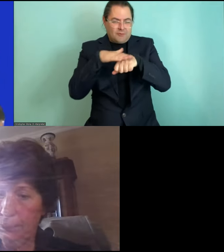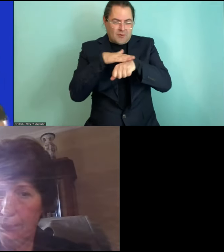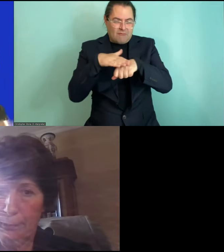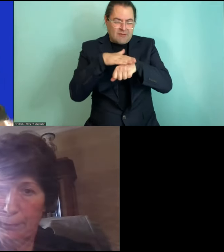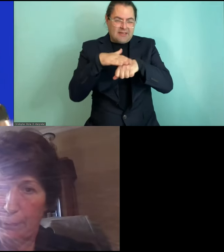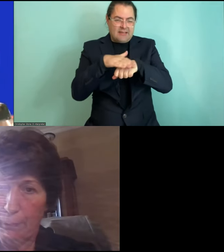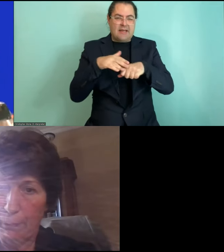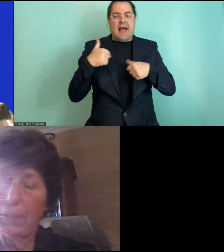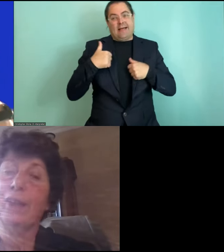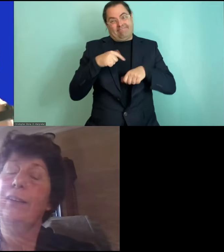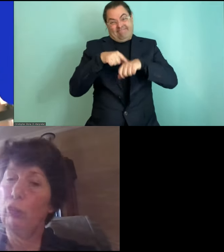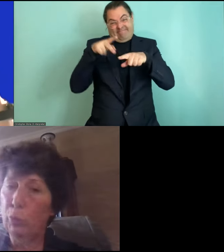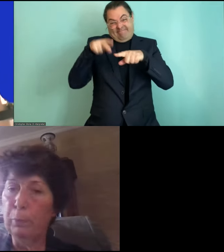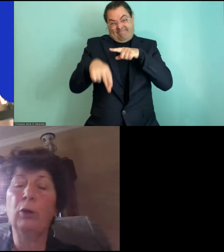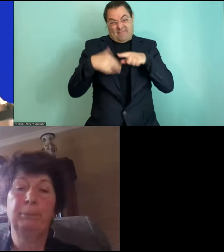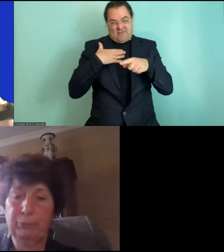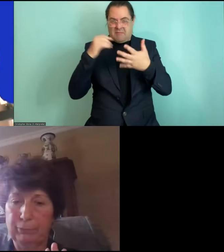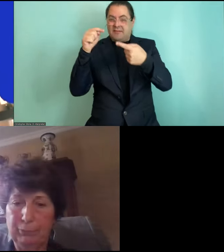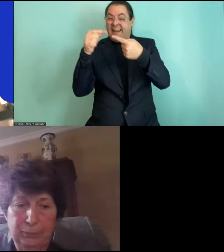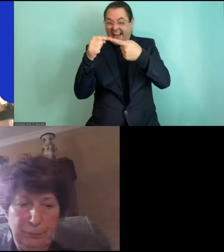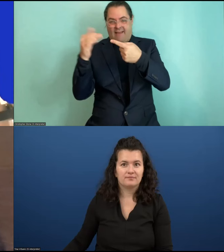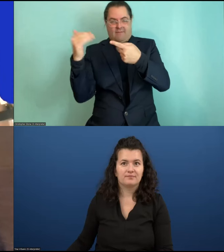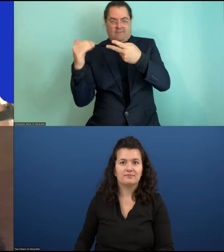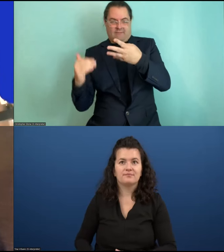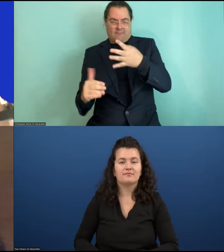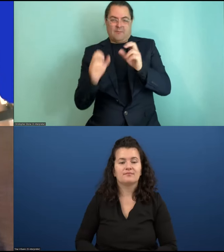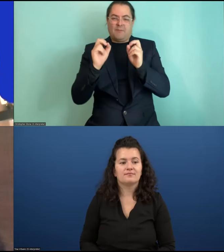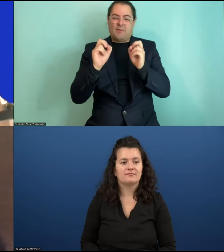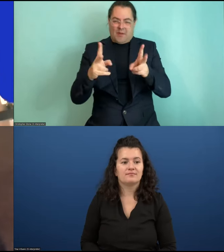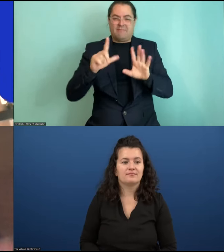10:15:52 Please don't want to assume Alexis ability to say loco. And now if you're on